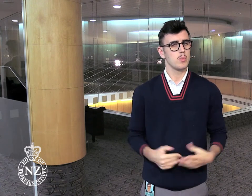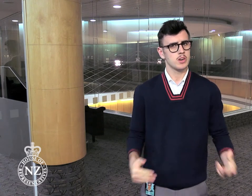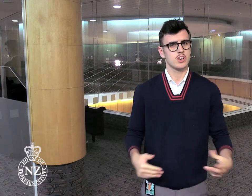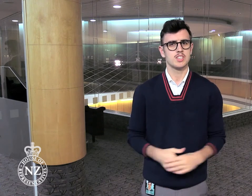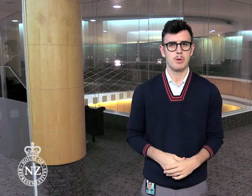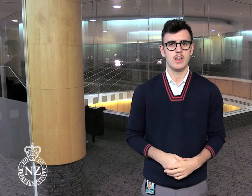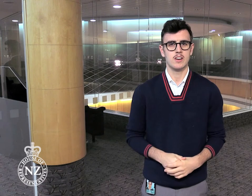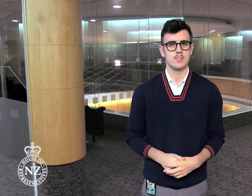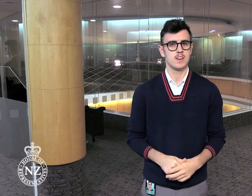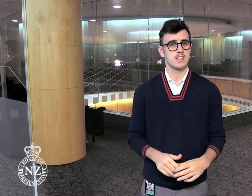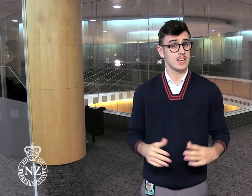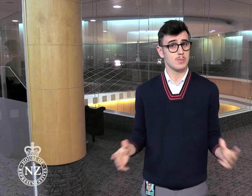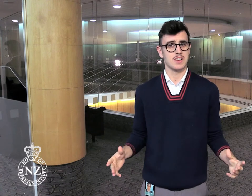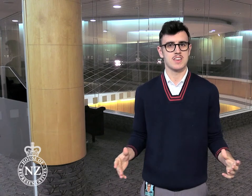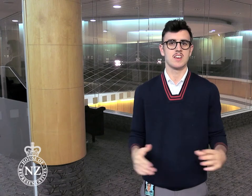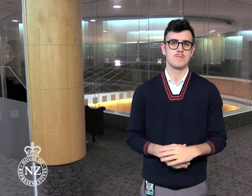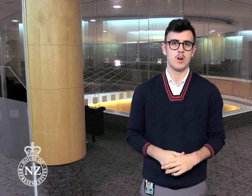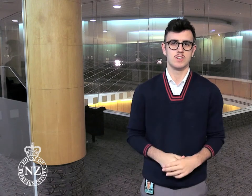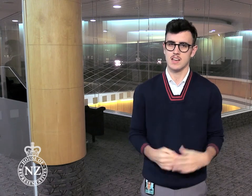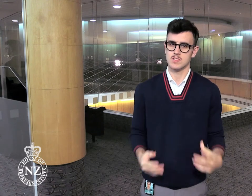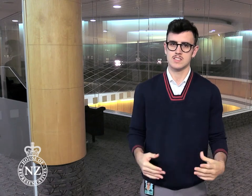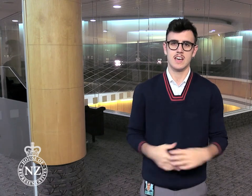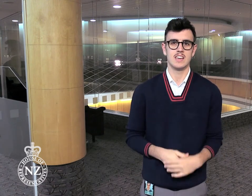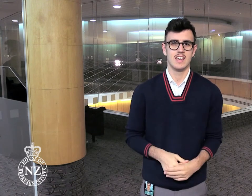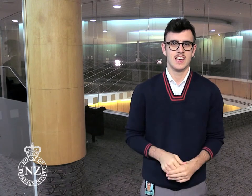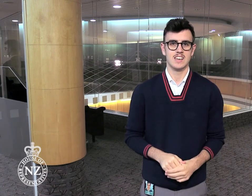We want to shine a spotlight on the fact that anyone can get involved and have their say in